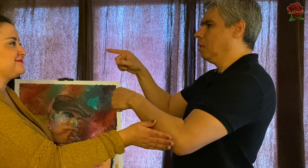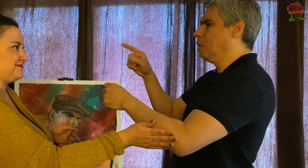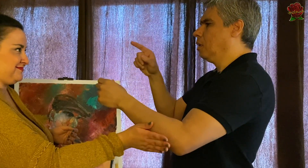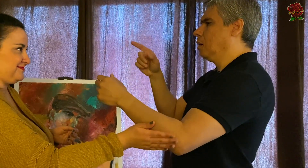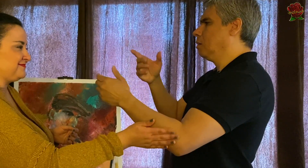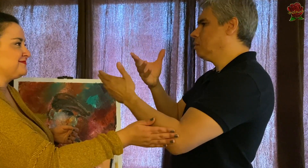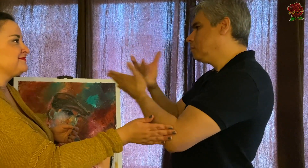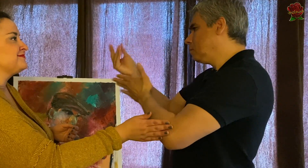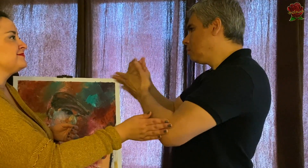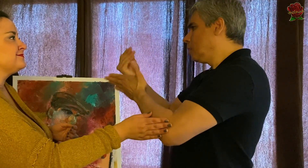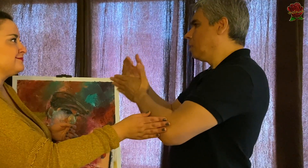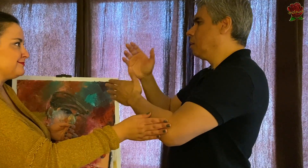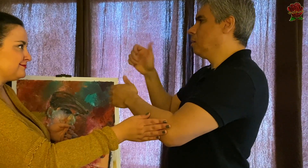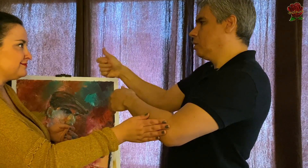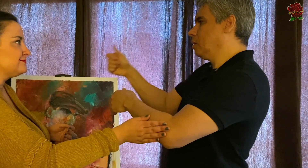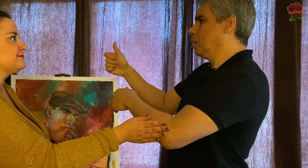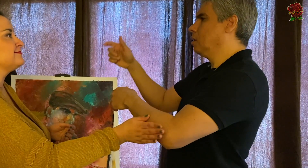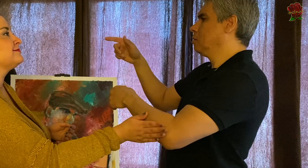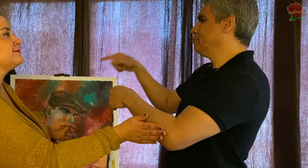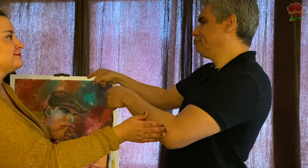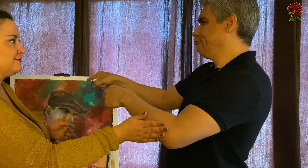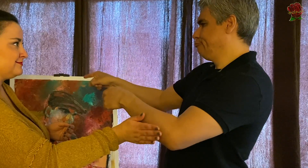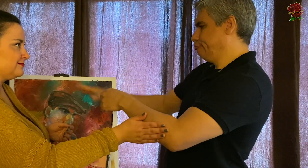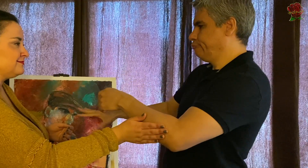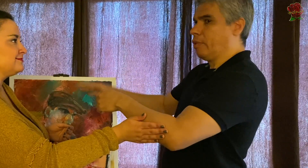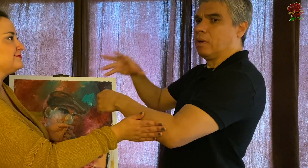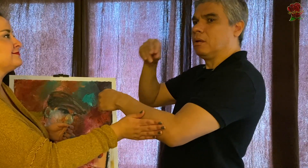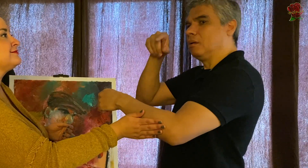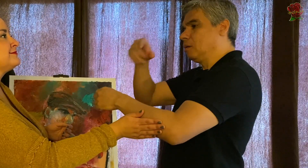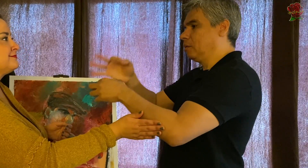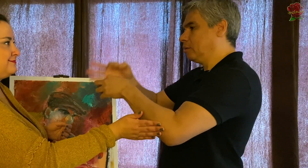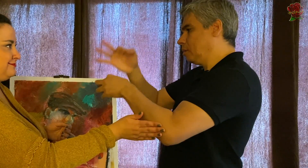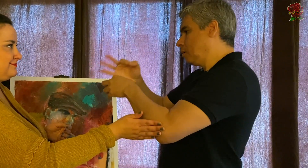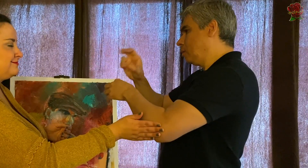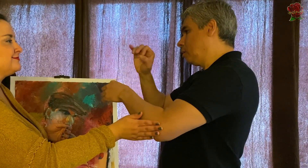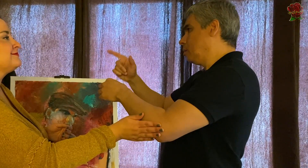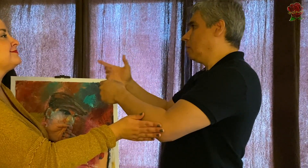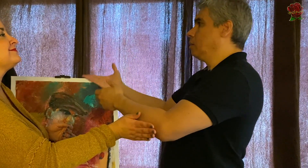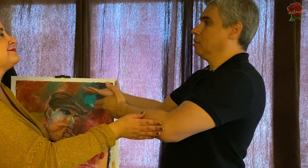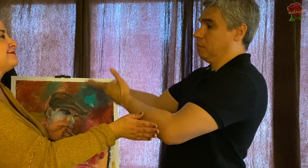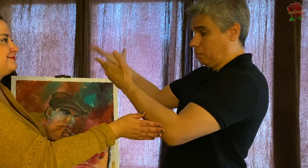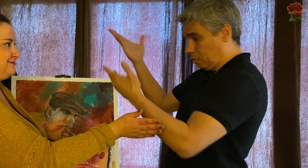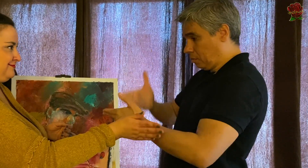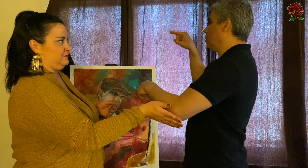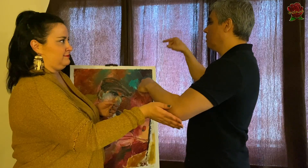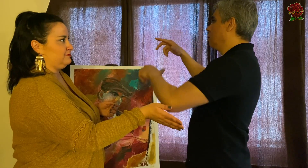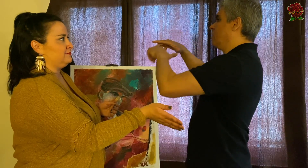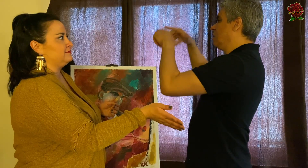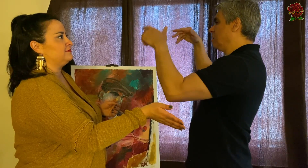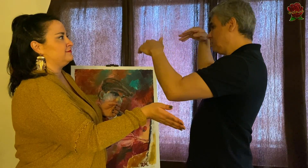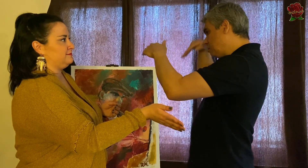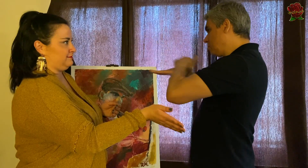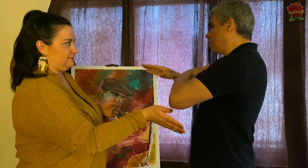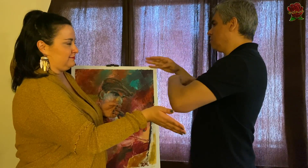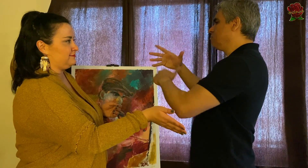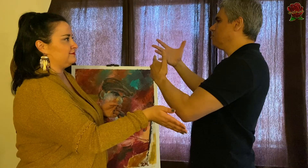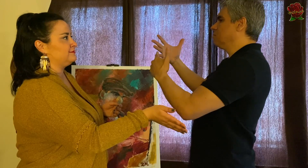He bought his own equipment and oils and brought them here.